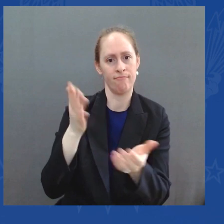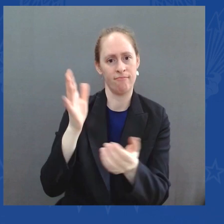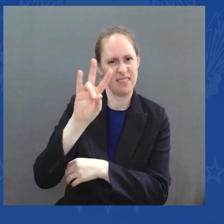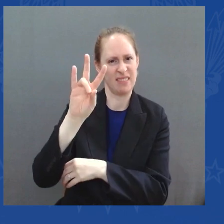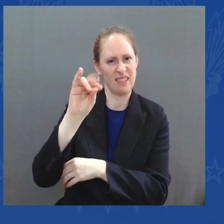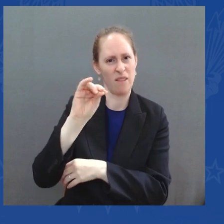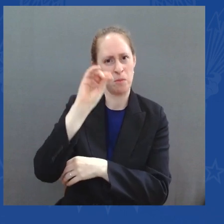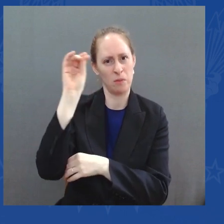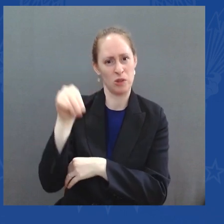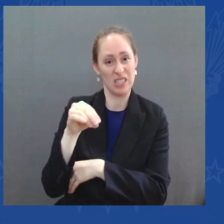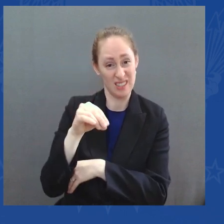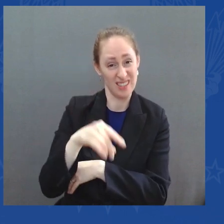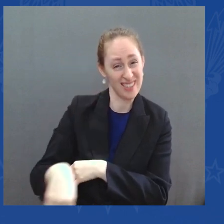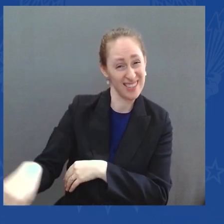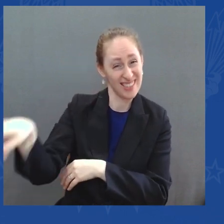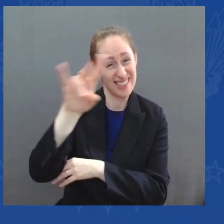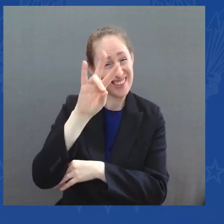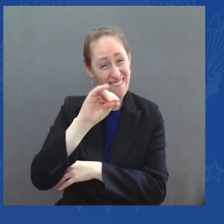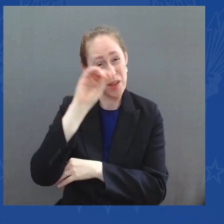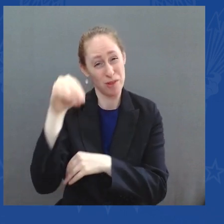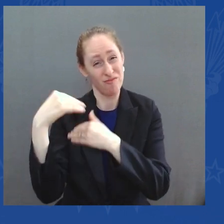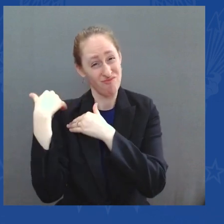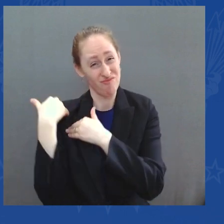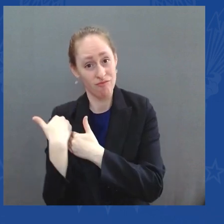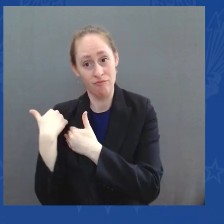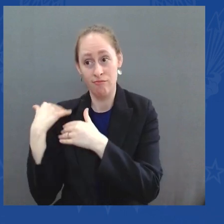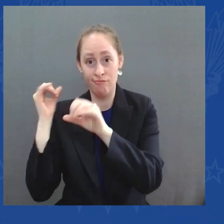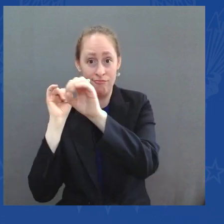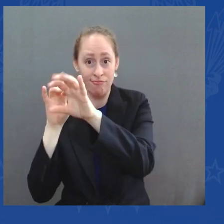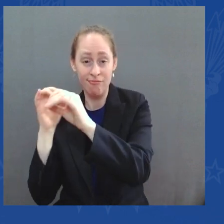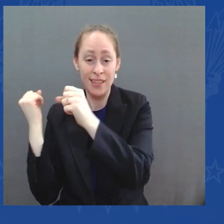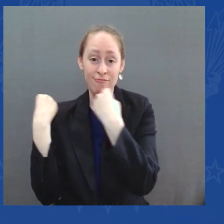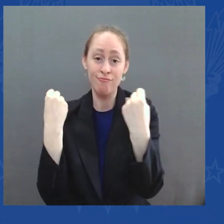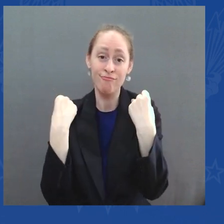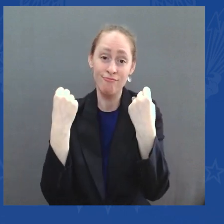And truck drivers are facing real challenges.